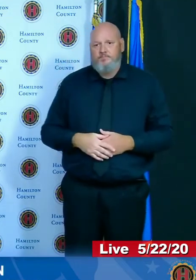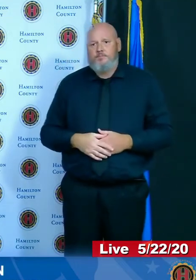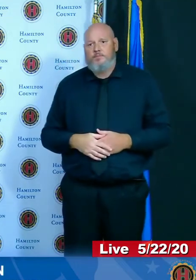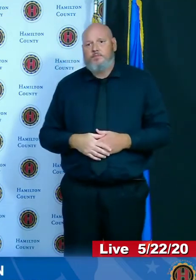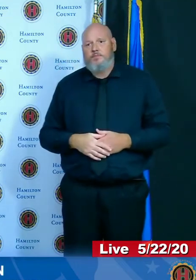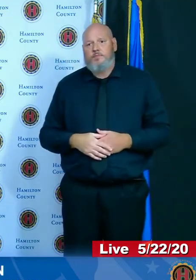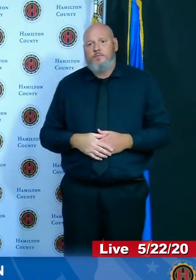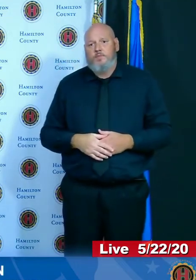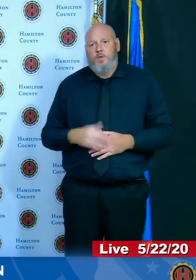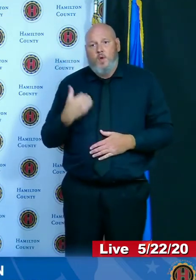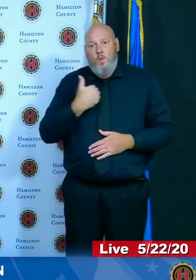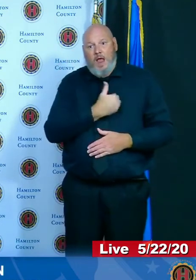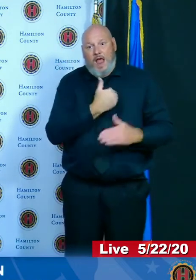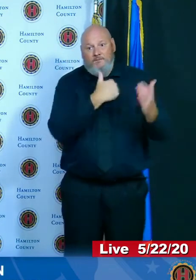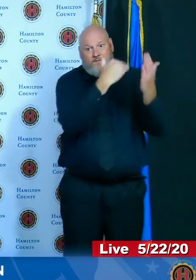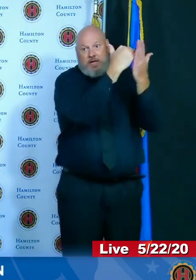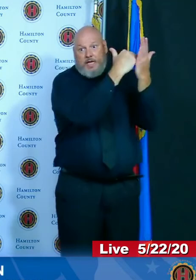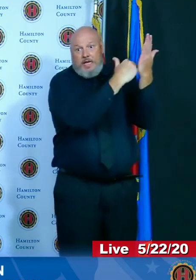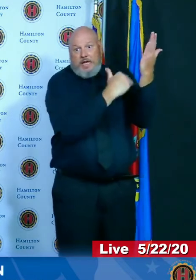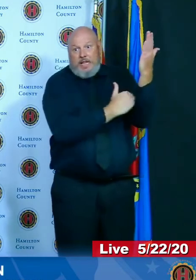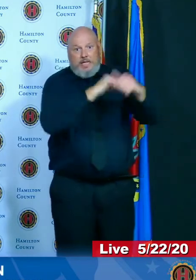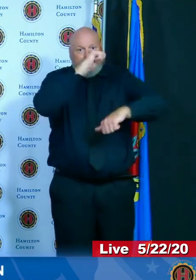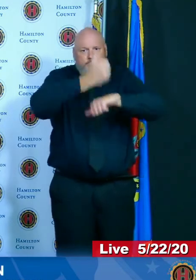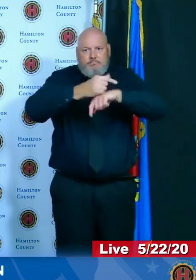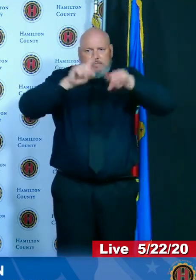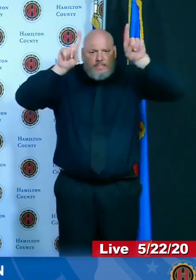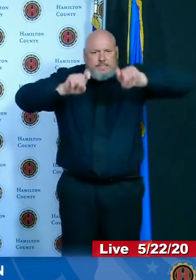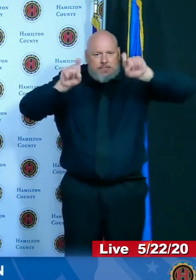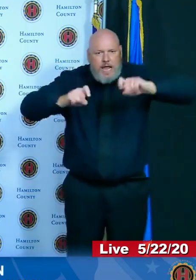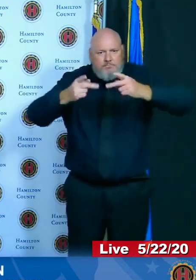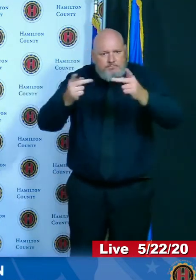County on our website we will keep that list up to date as medical providers